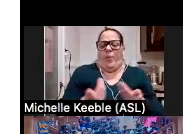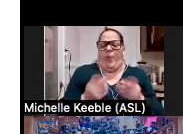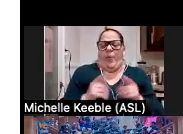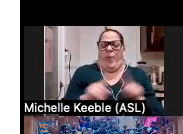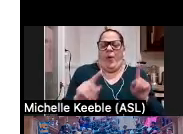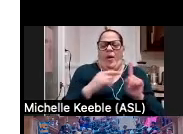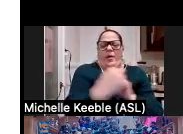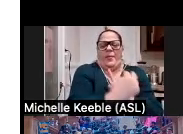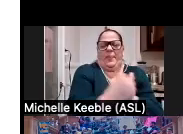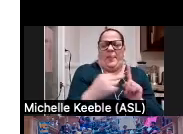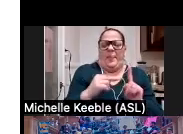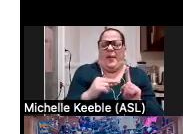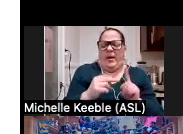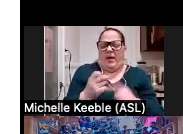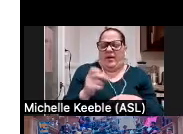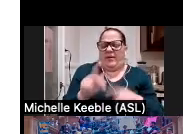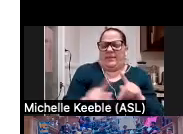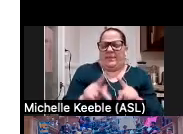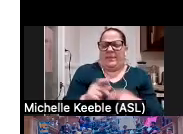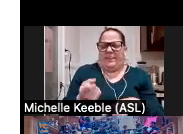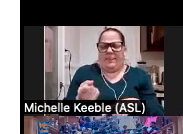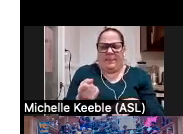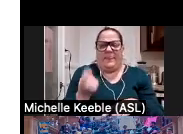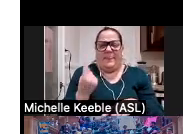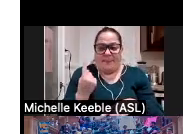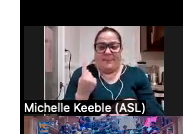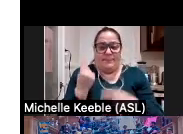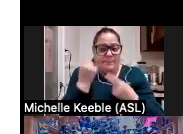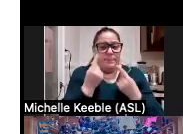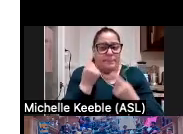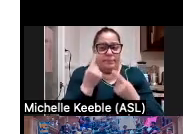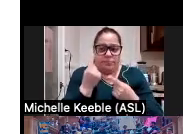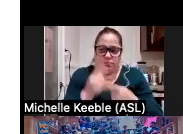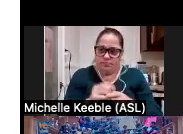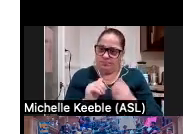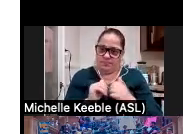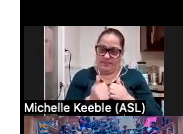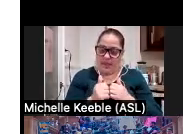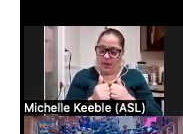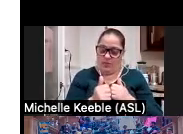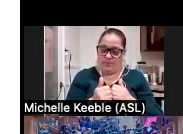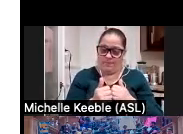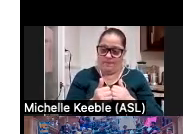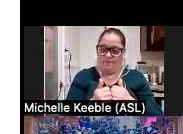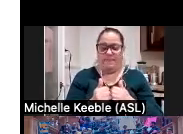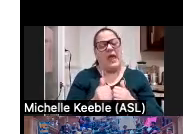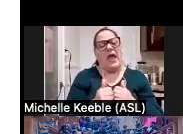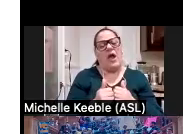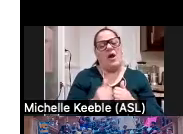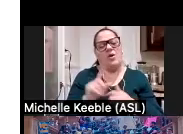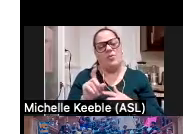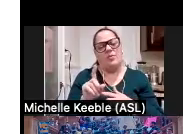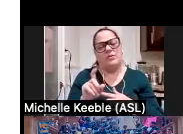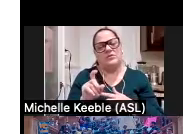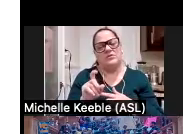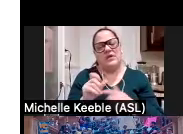and make people think of how there's many how questions of how this actually incorporates